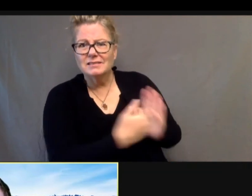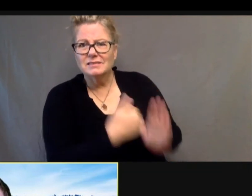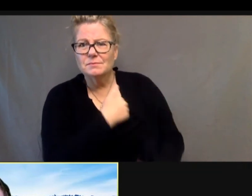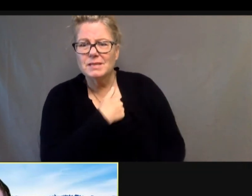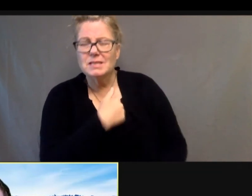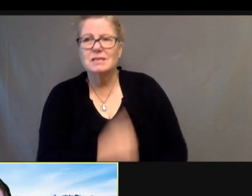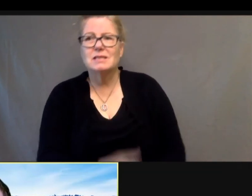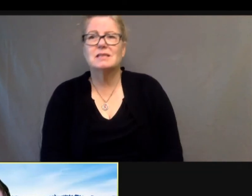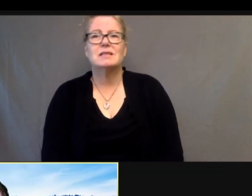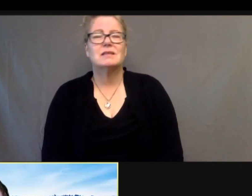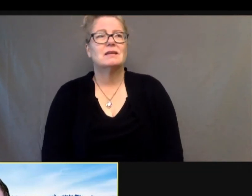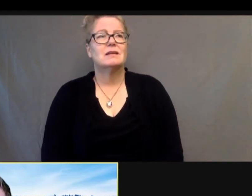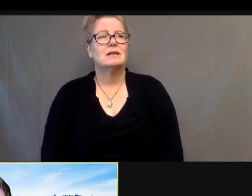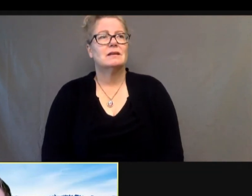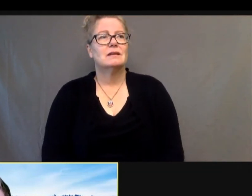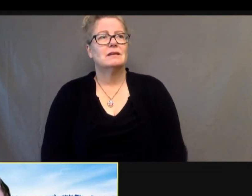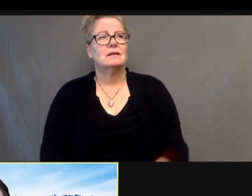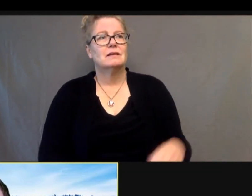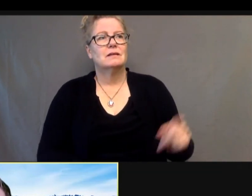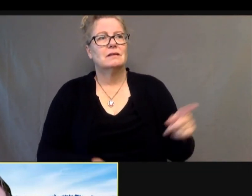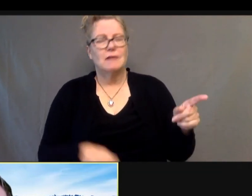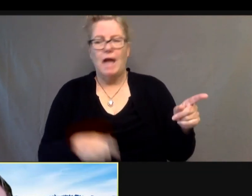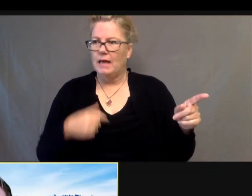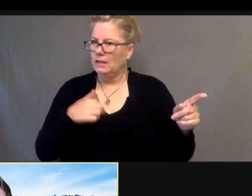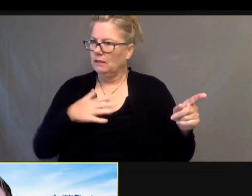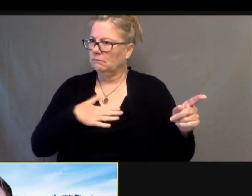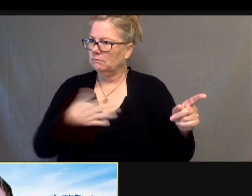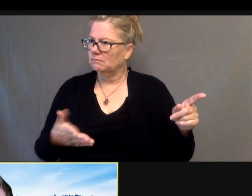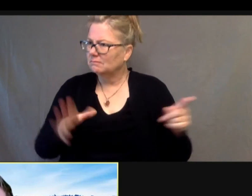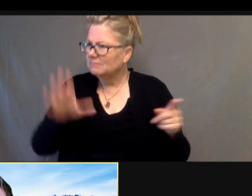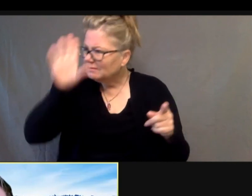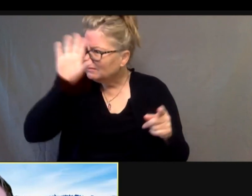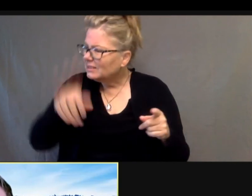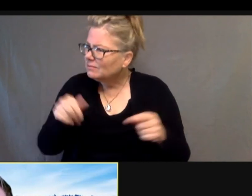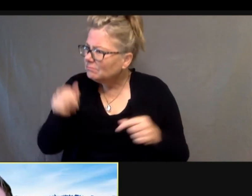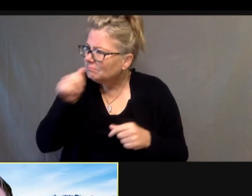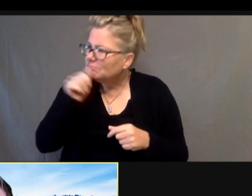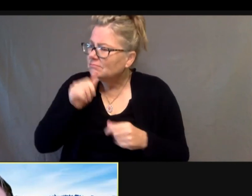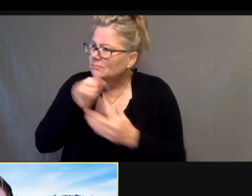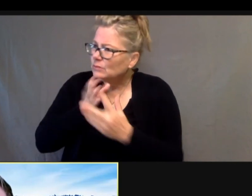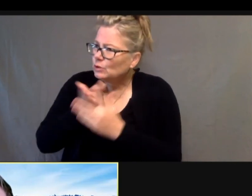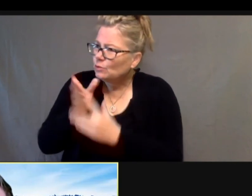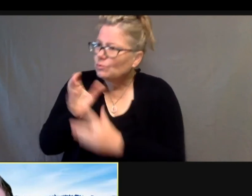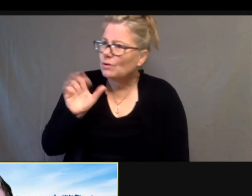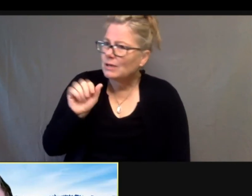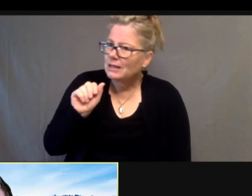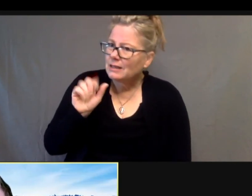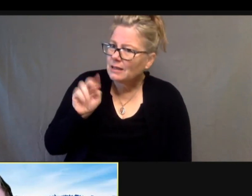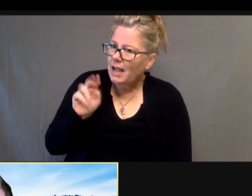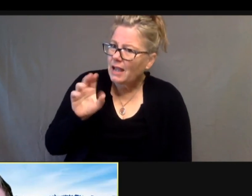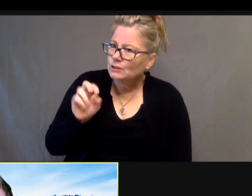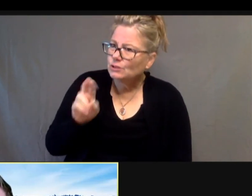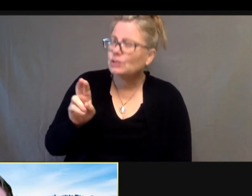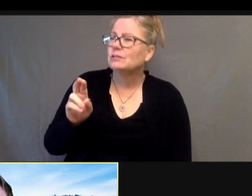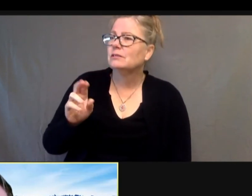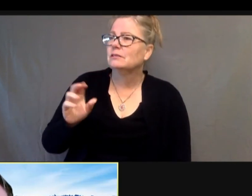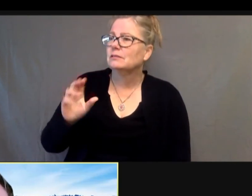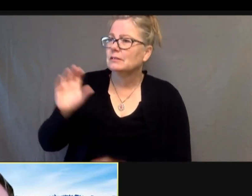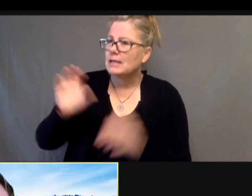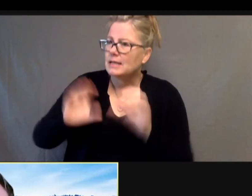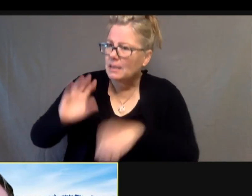chemotherapy. And then that person started Googling the type of chemotherapy that he